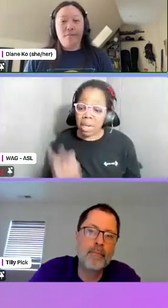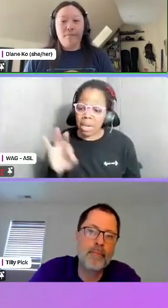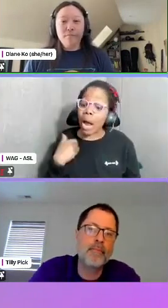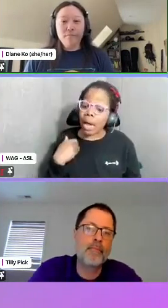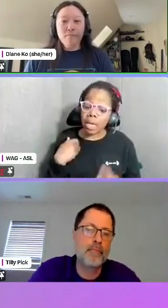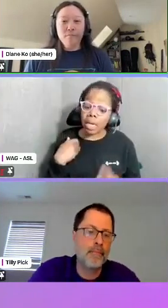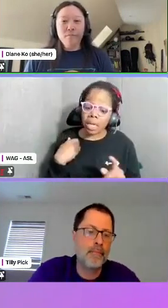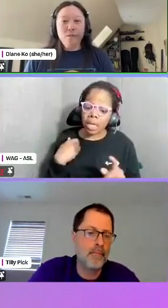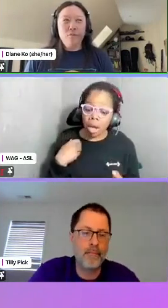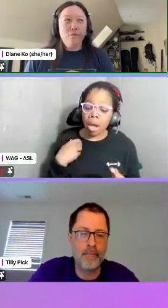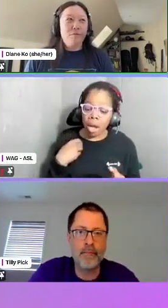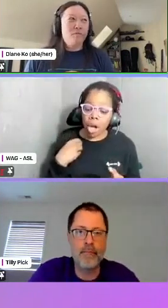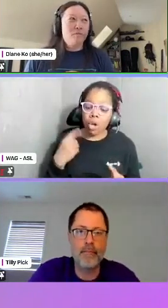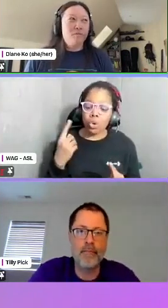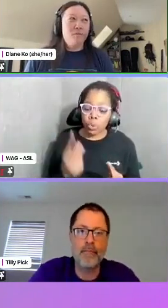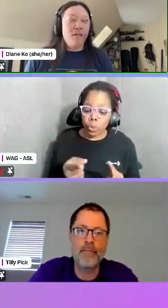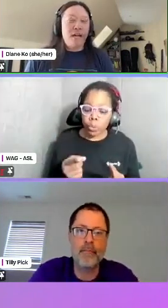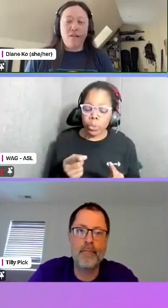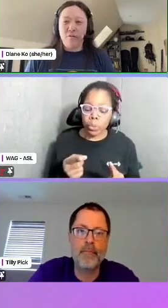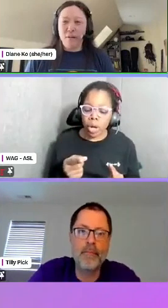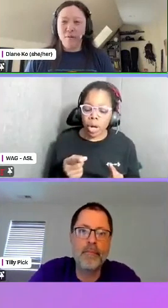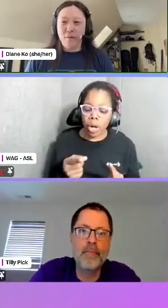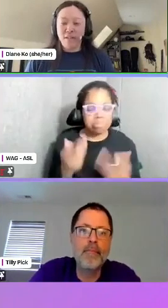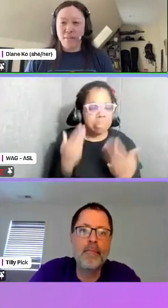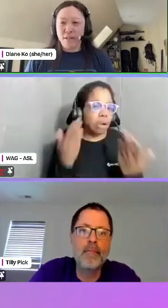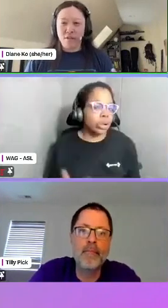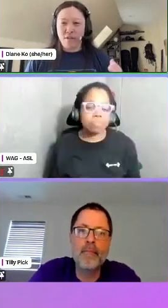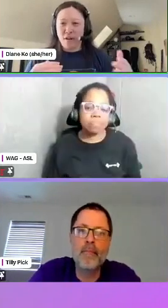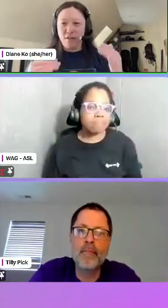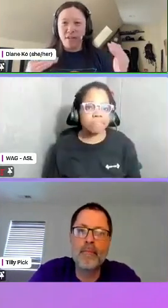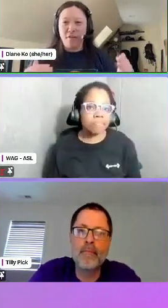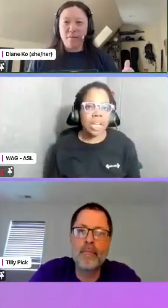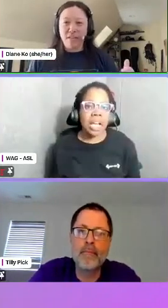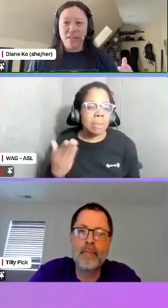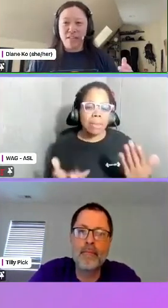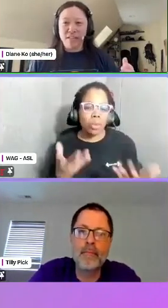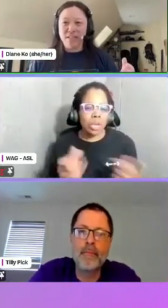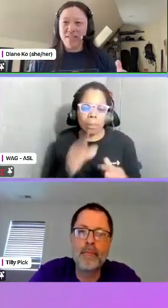their screen users error messages based on association